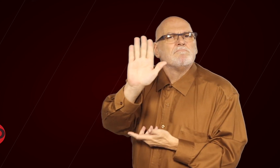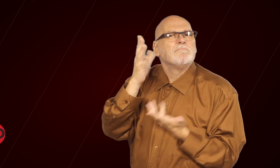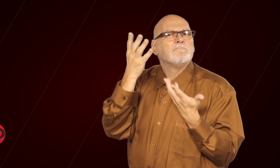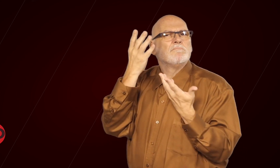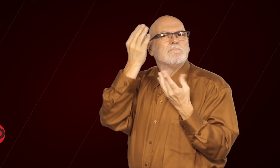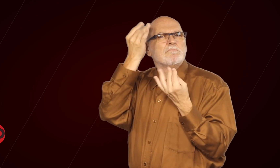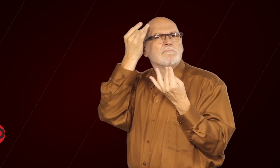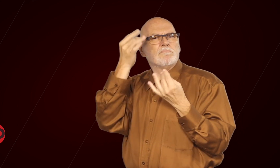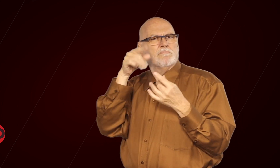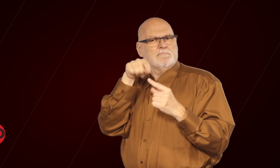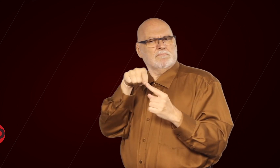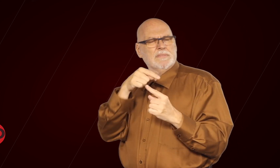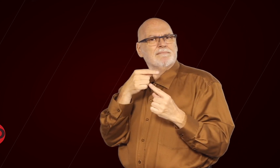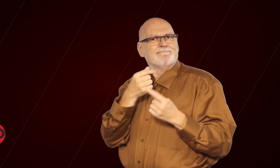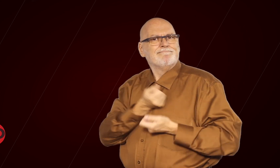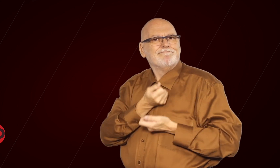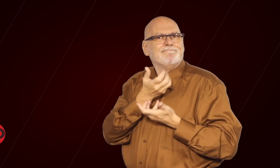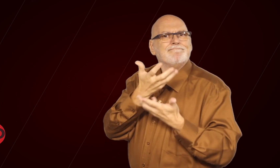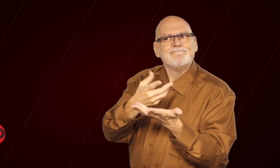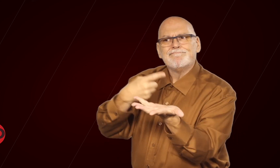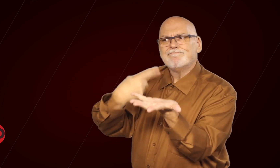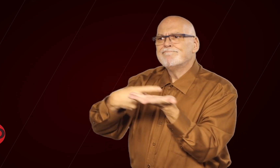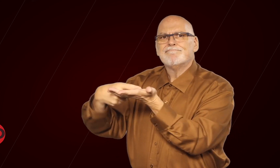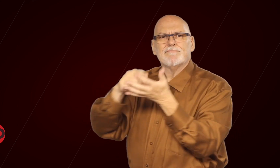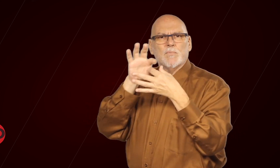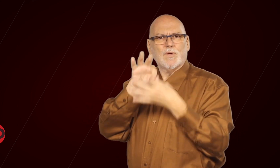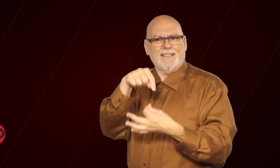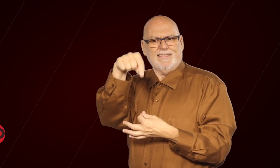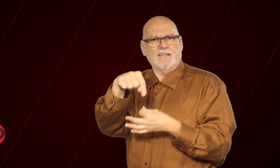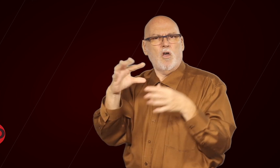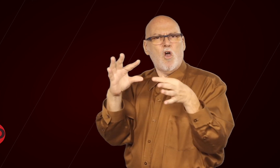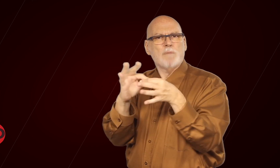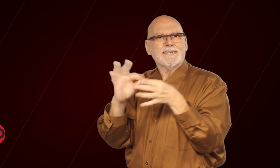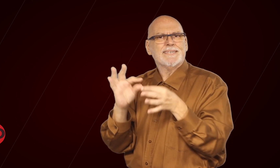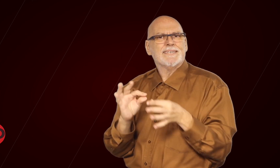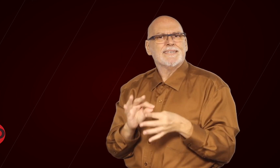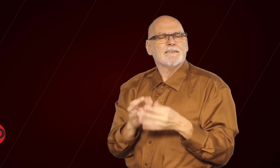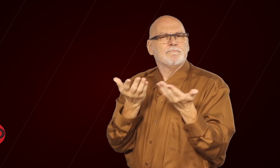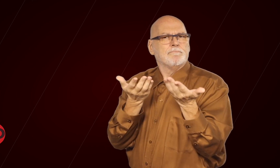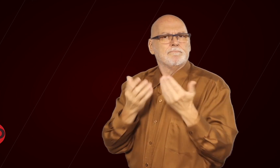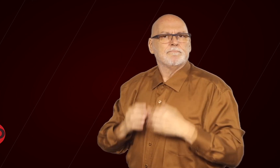threads expressed in these comments?